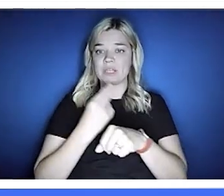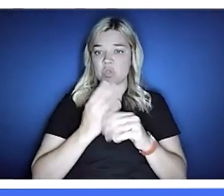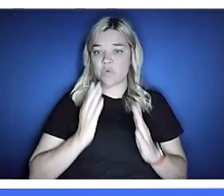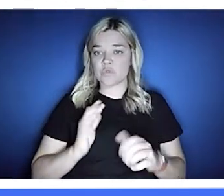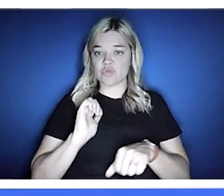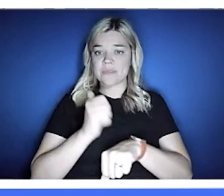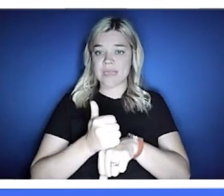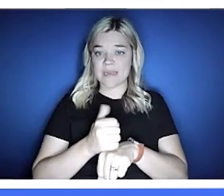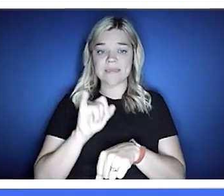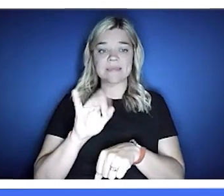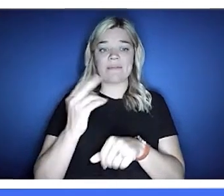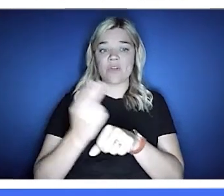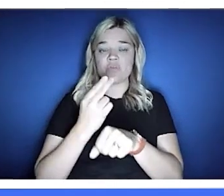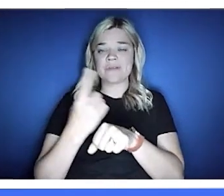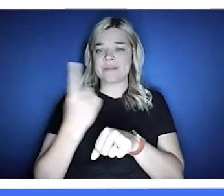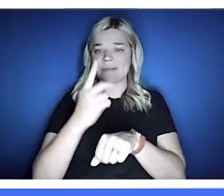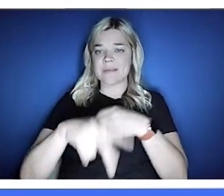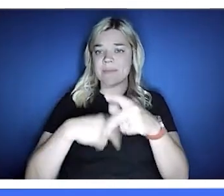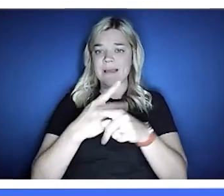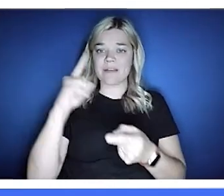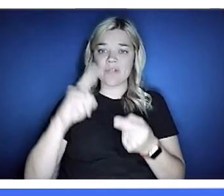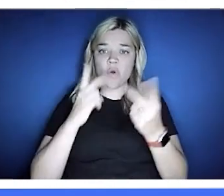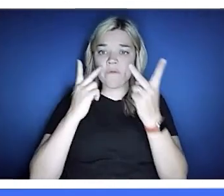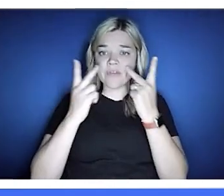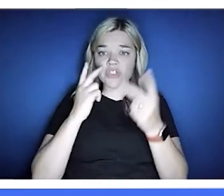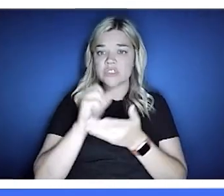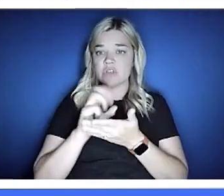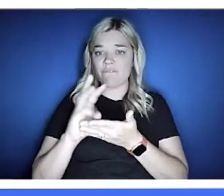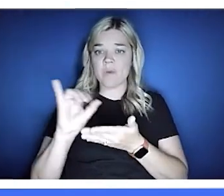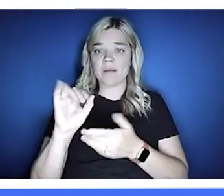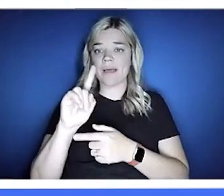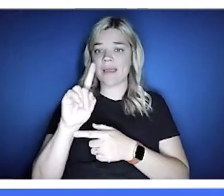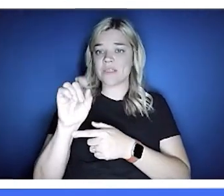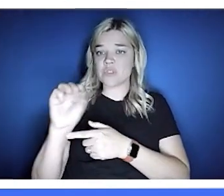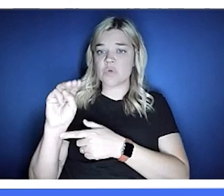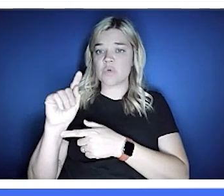they're using some kind of low vision software as far as ZoomText. Being able to allow